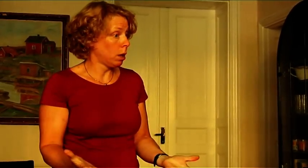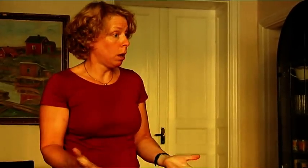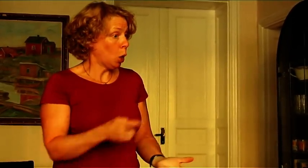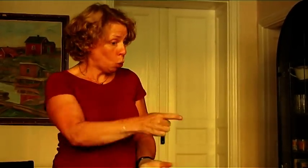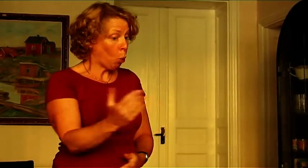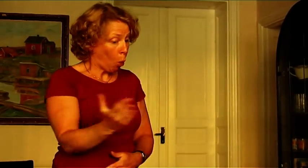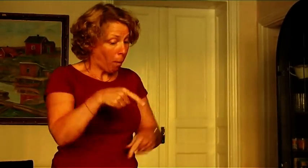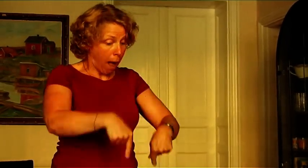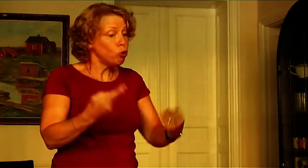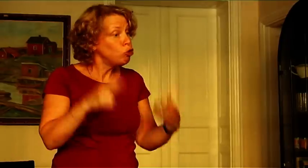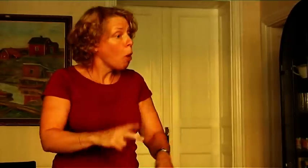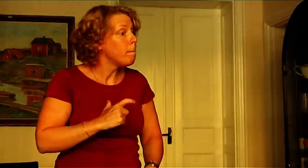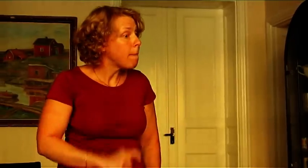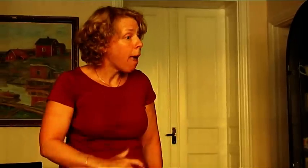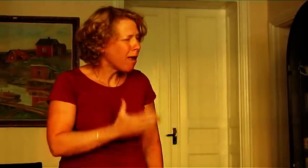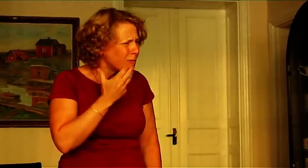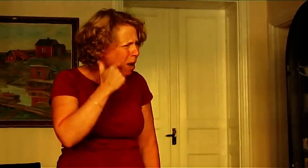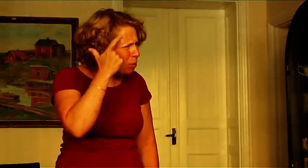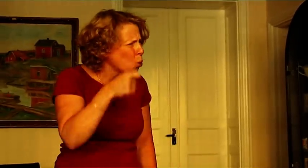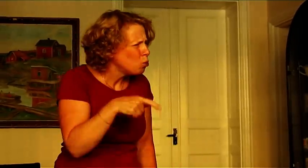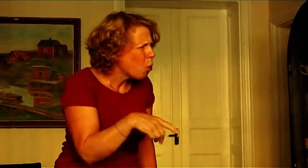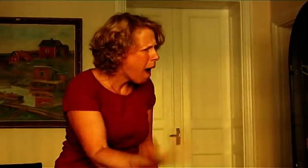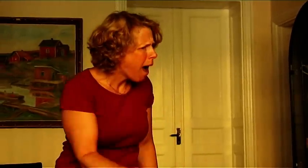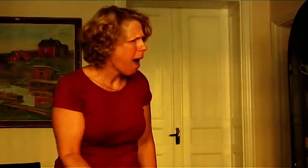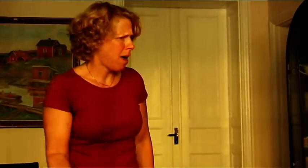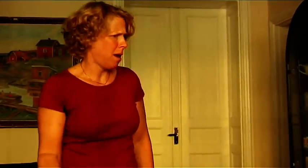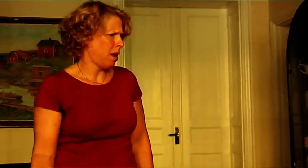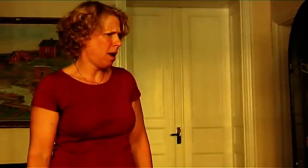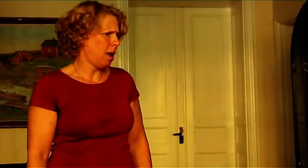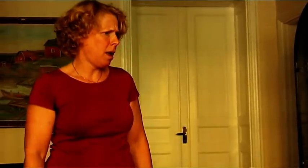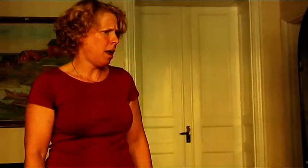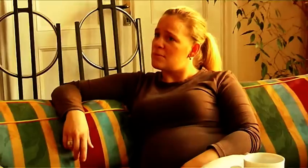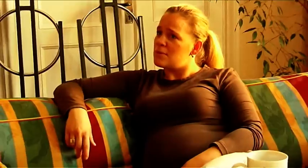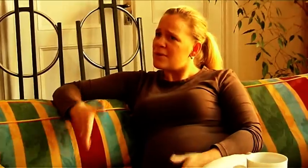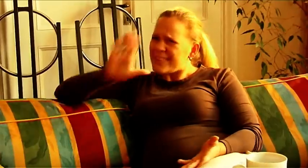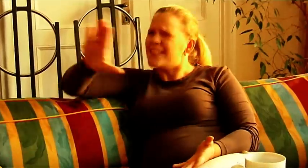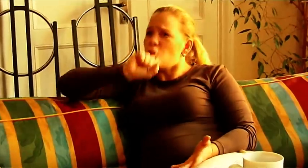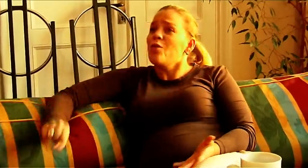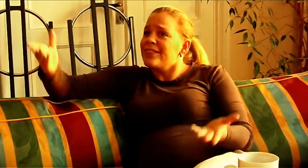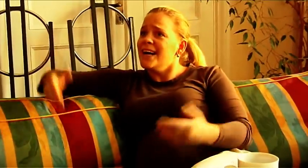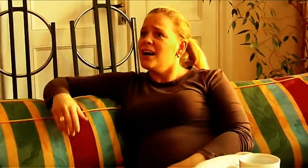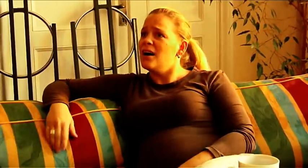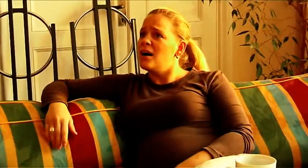You come here and judge me. Who do you think you are? Your daughter!